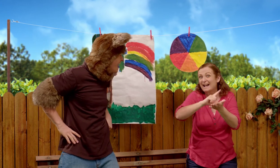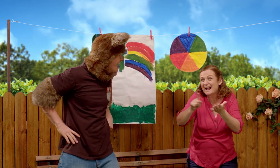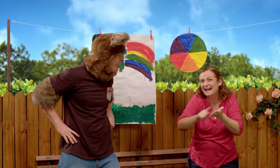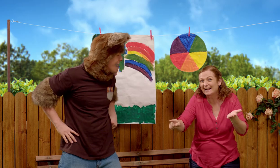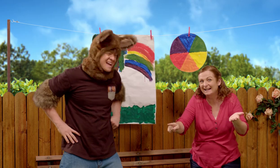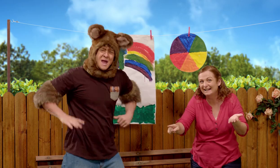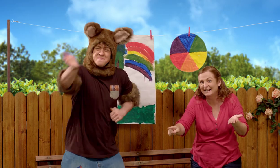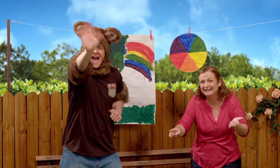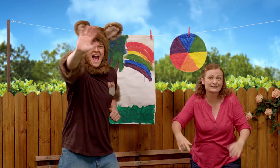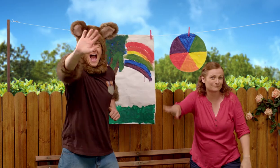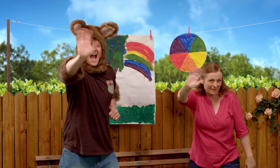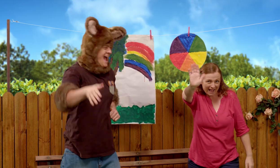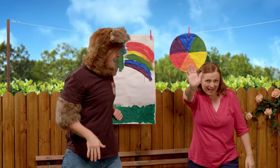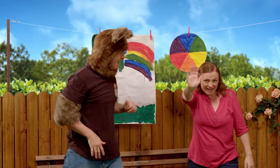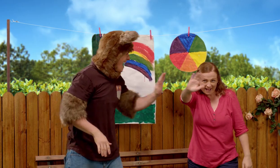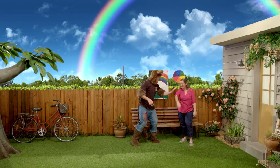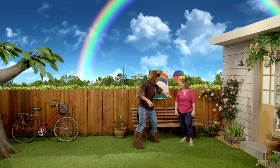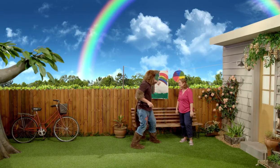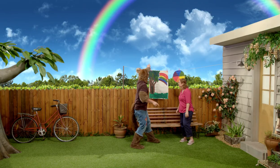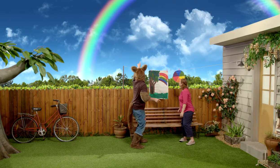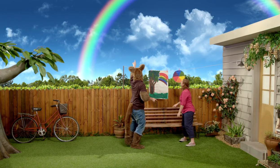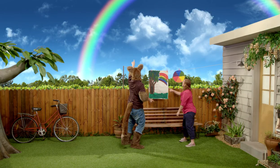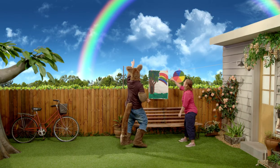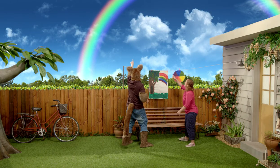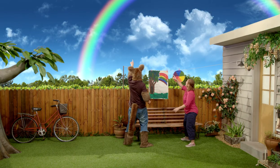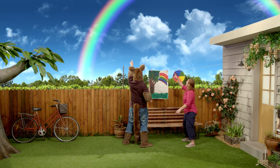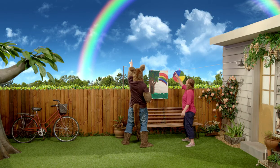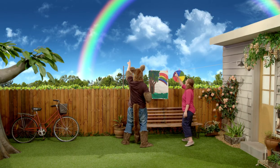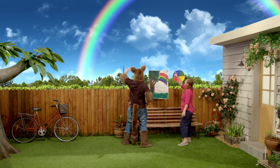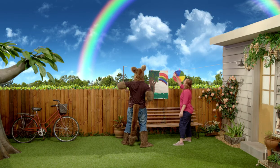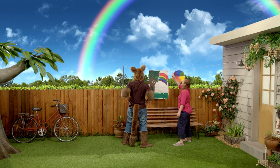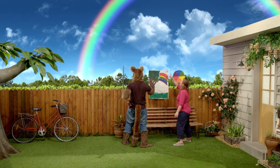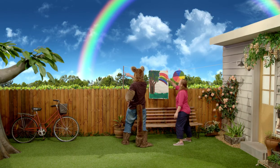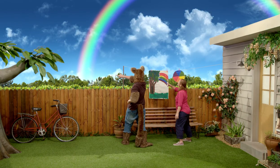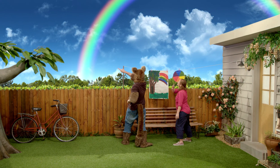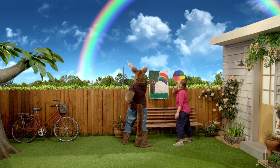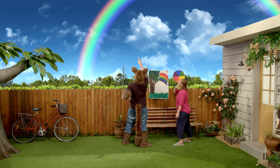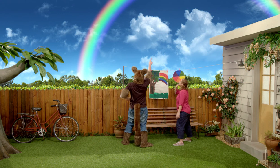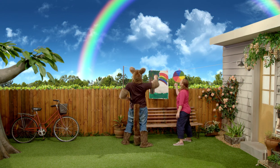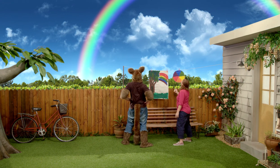See you next time. Bye! Sally, look. Aww, wow.